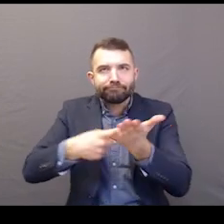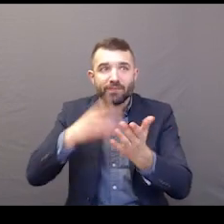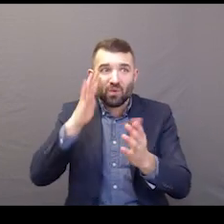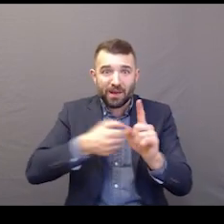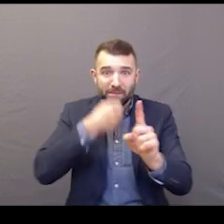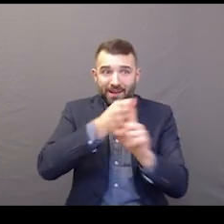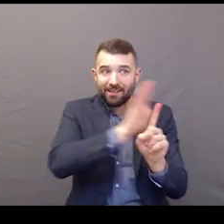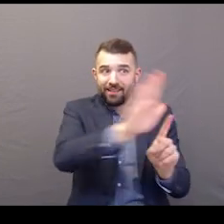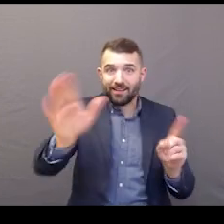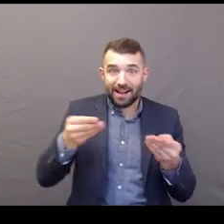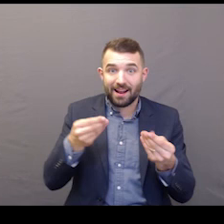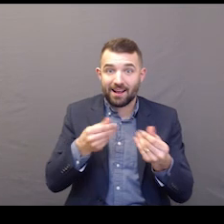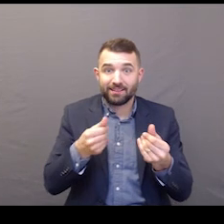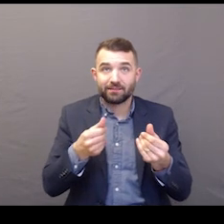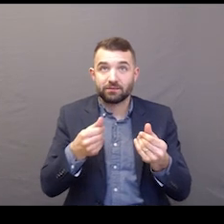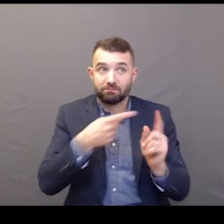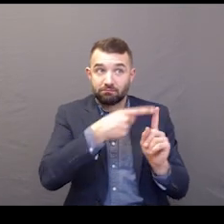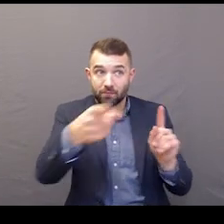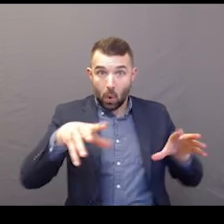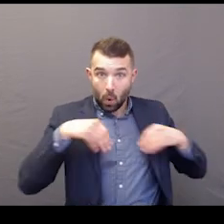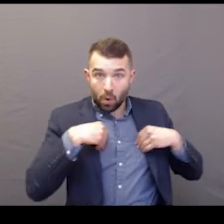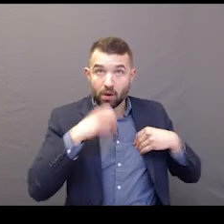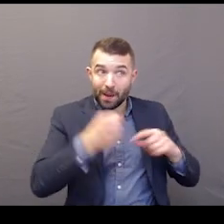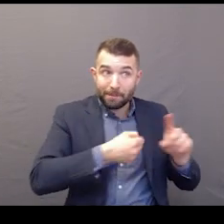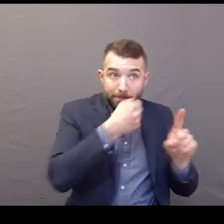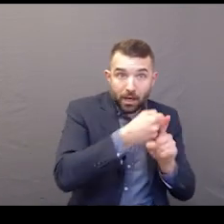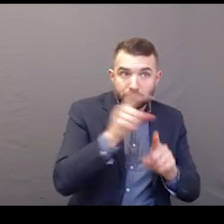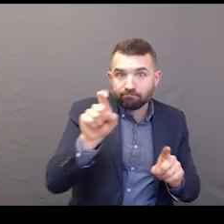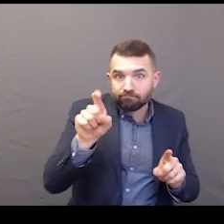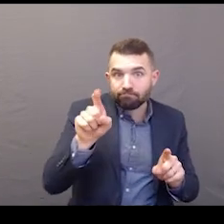If you are a property owner who may be affected by the project, we encourage you to visit our